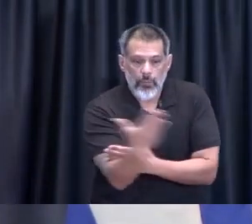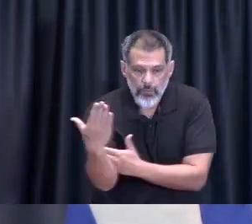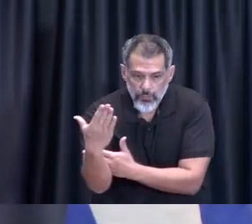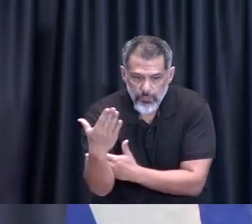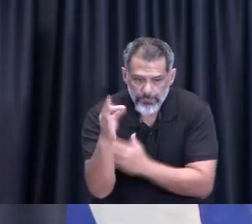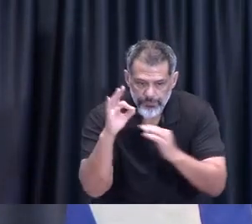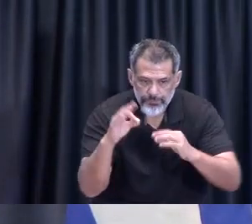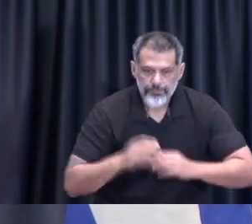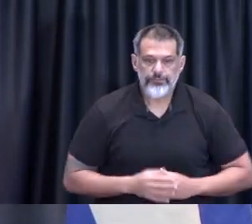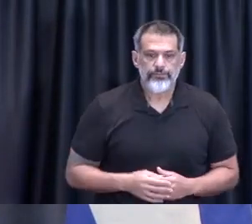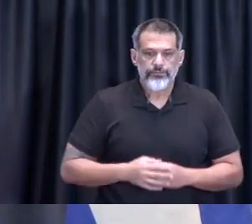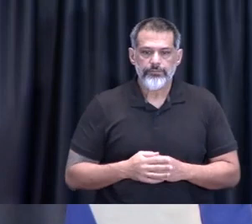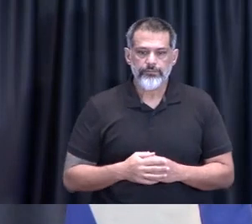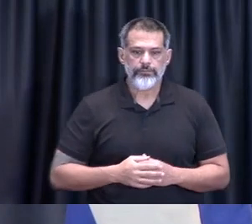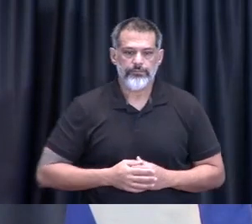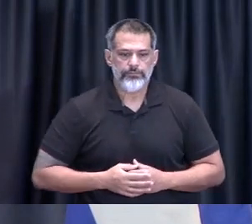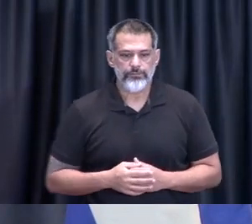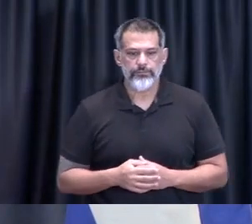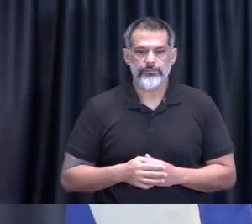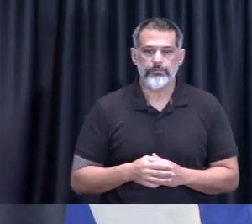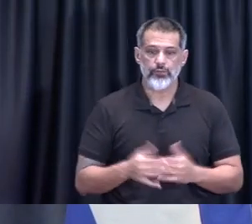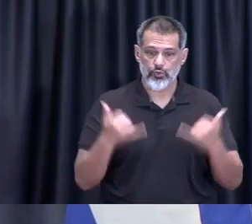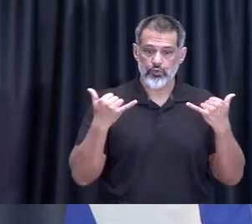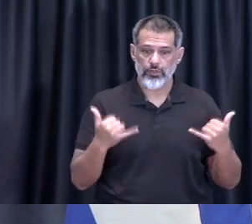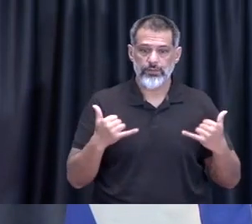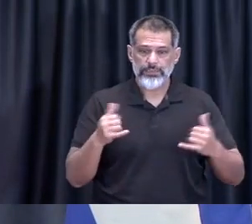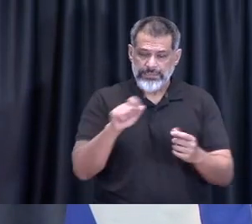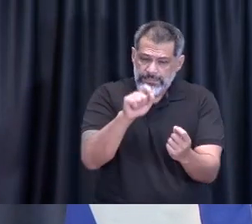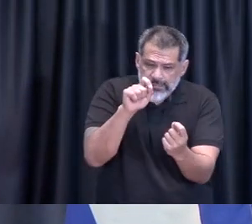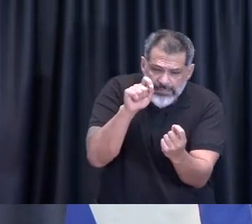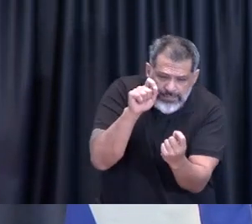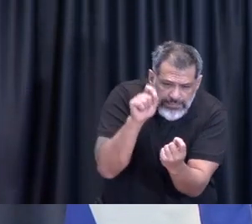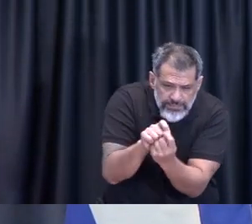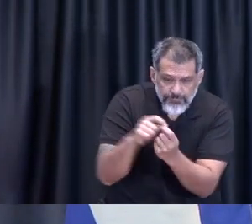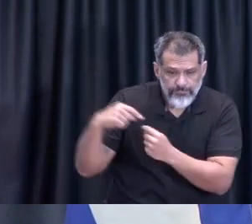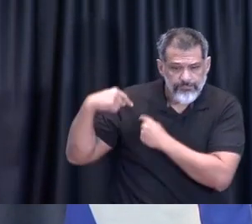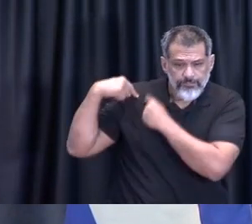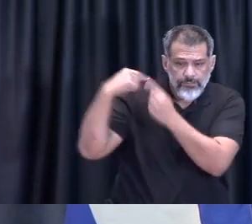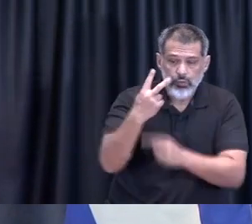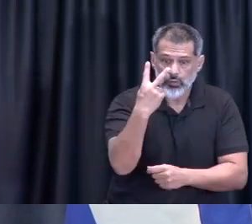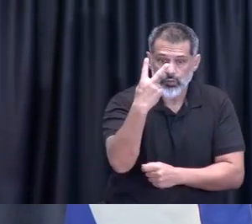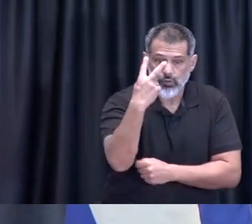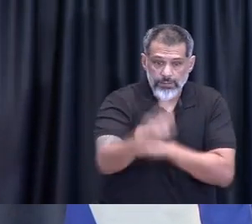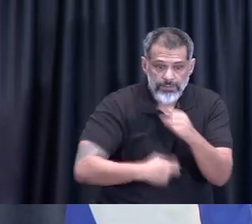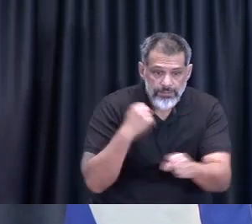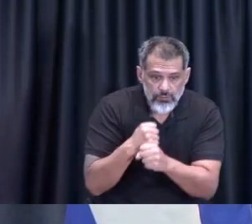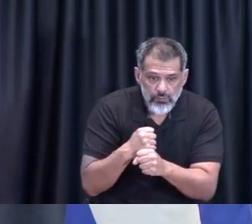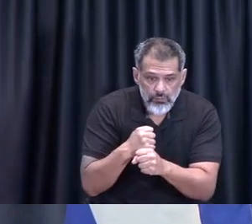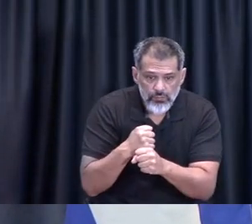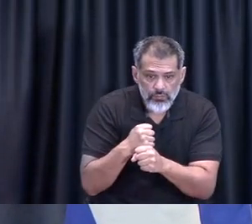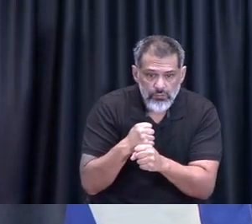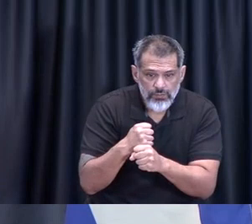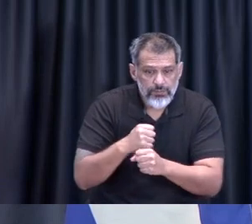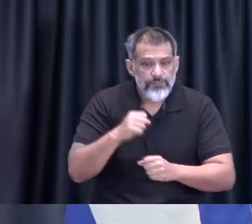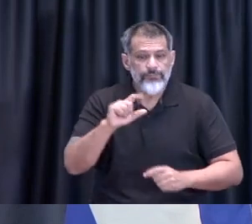Today, marks exactly two years since the first case of COVID-19 was